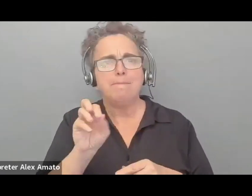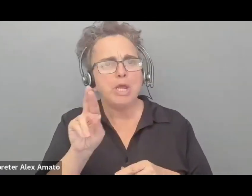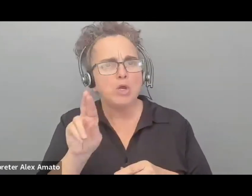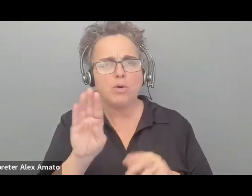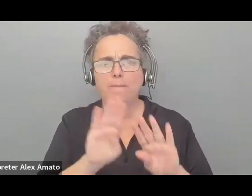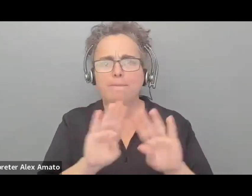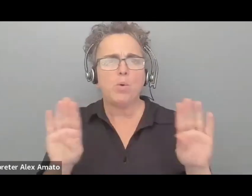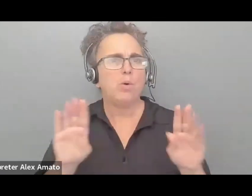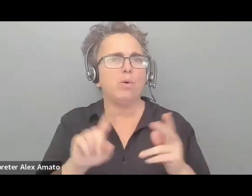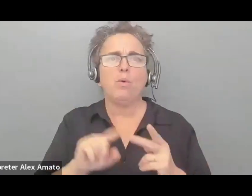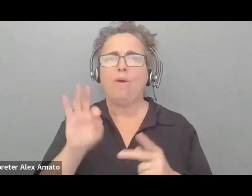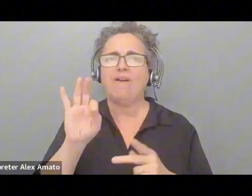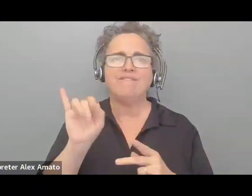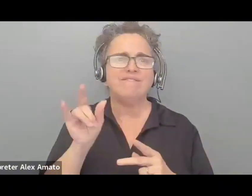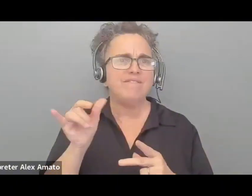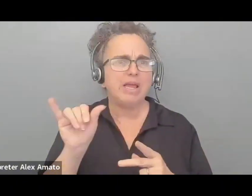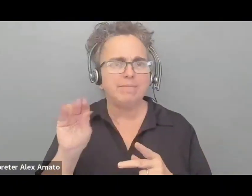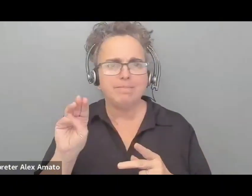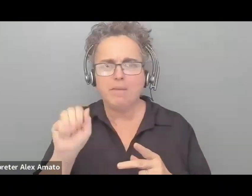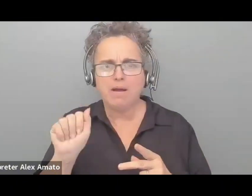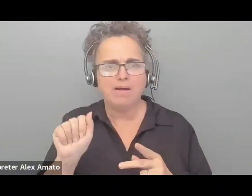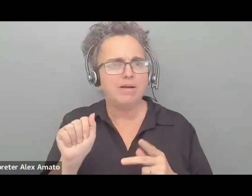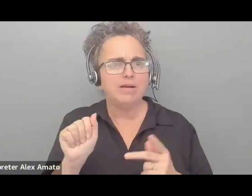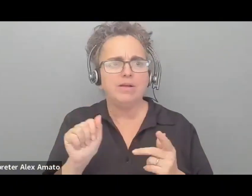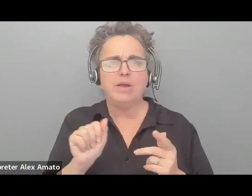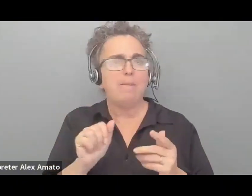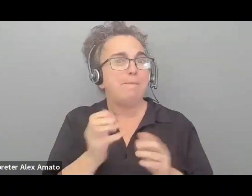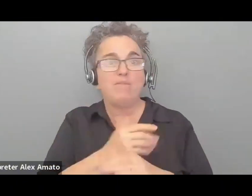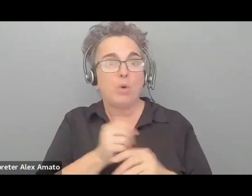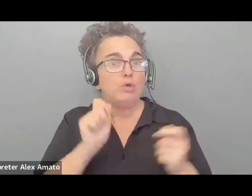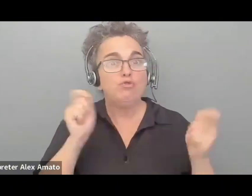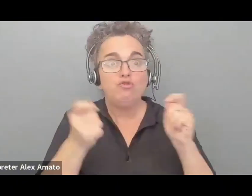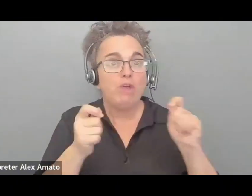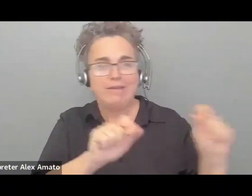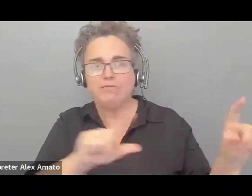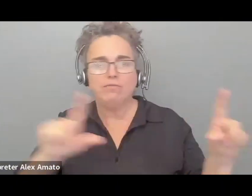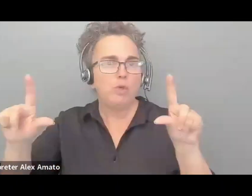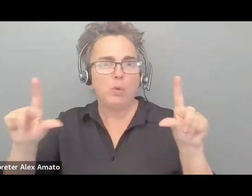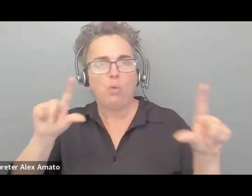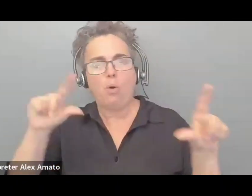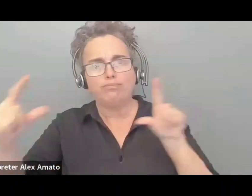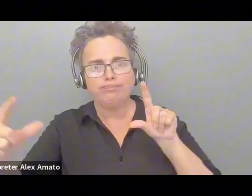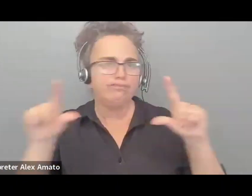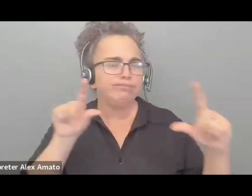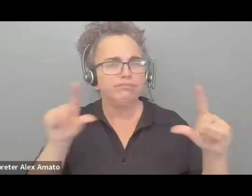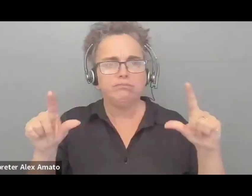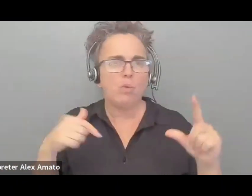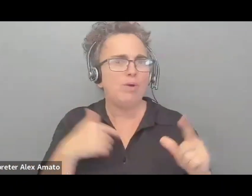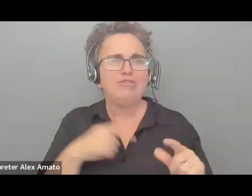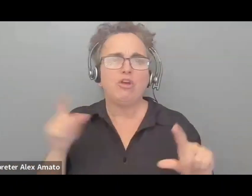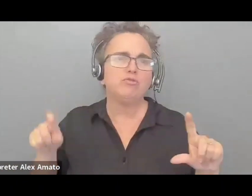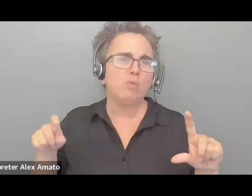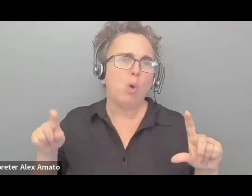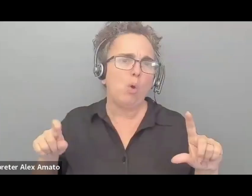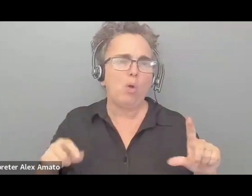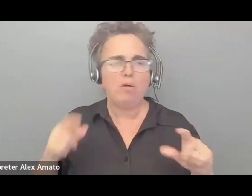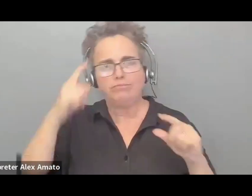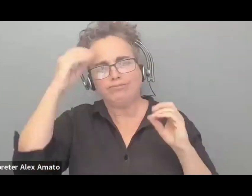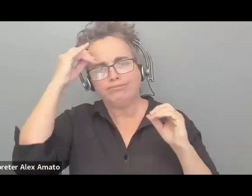before we, you move the view to a different section because sometimes we tend to scroll at the speed of our thought and that can cause dizziness